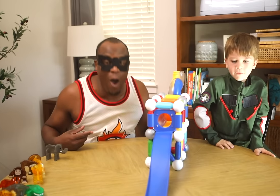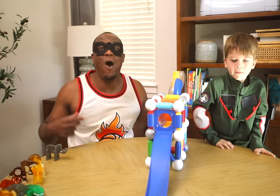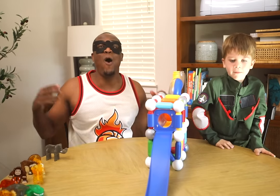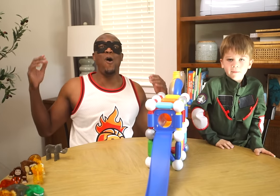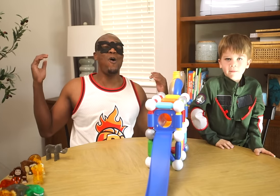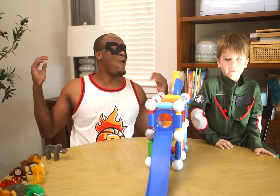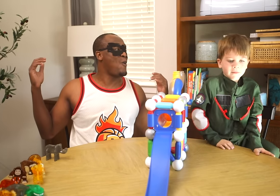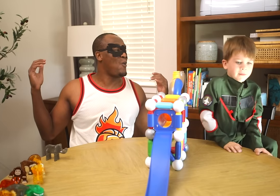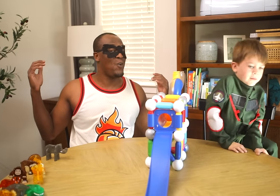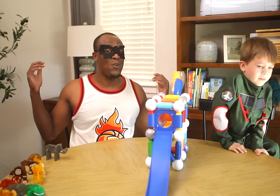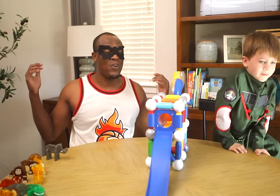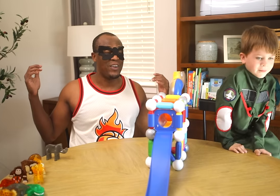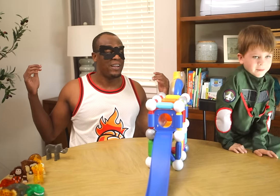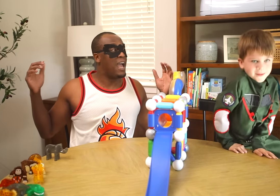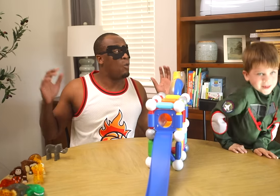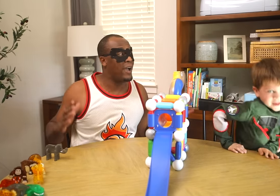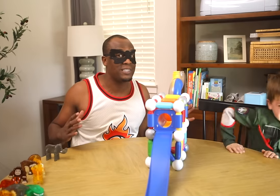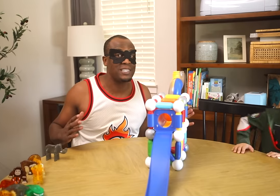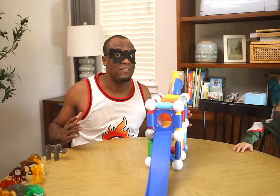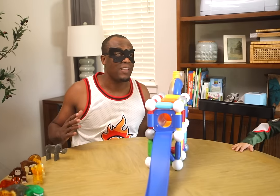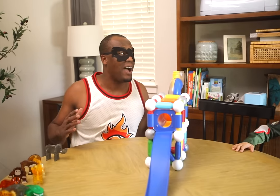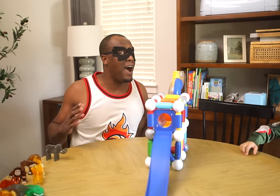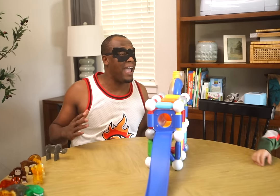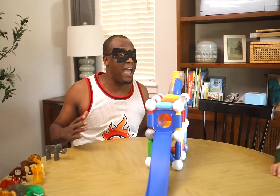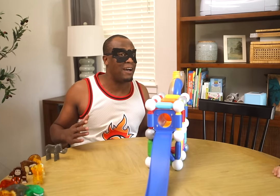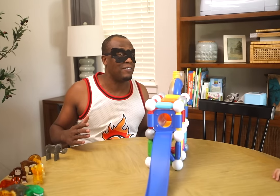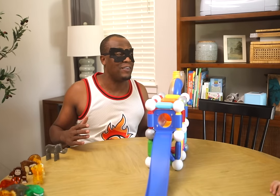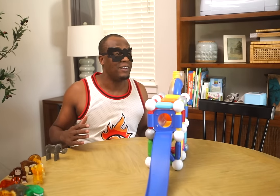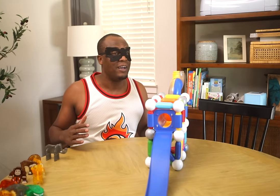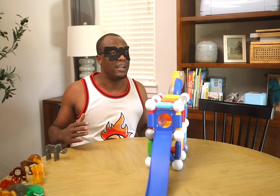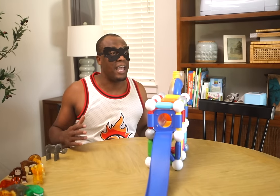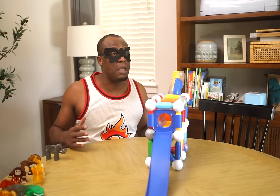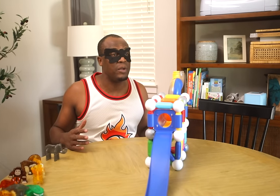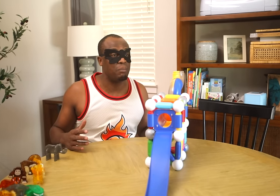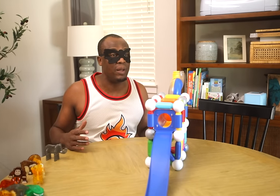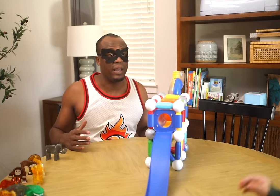Whoa. Now Wes, I have a game we can play.